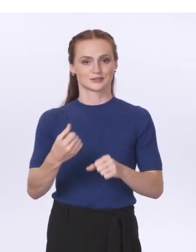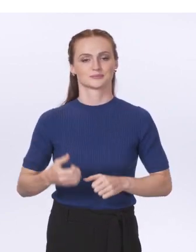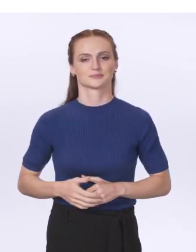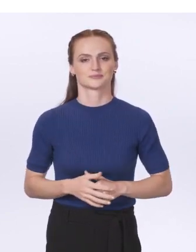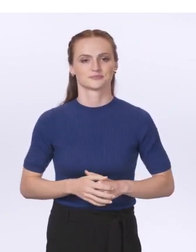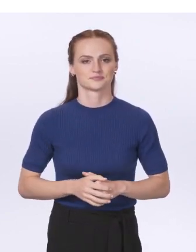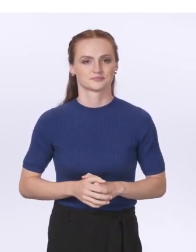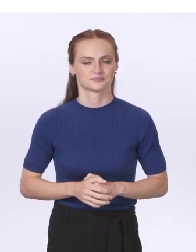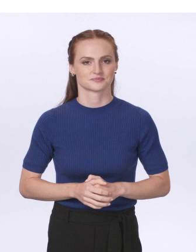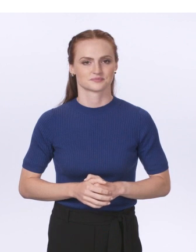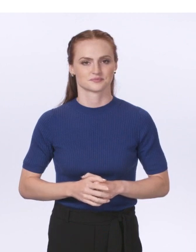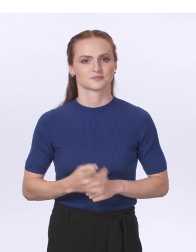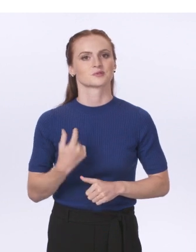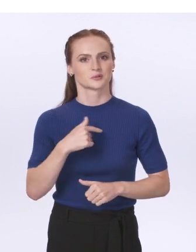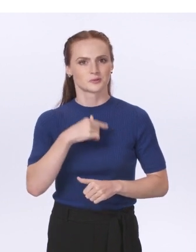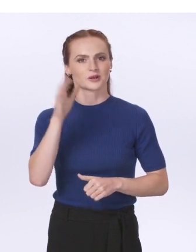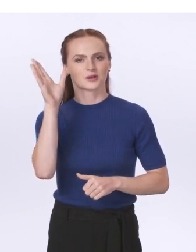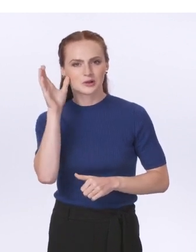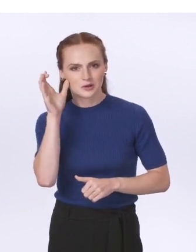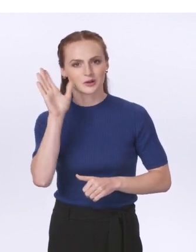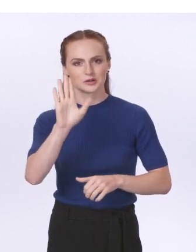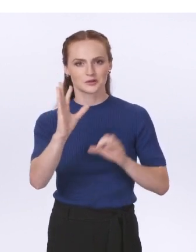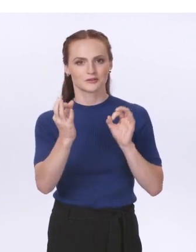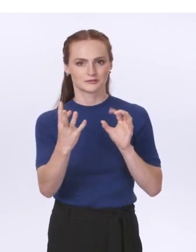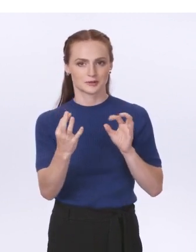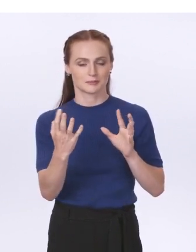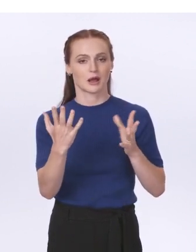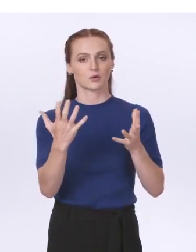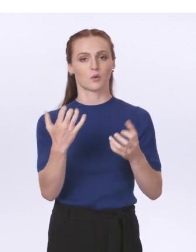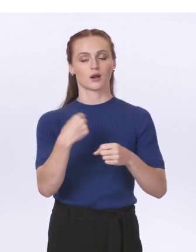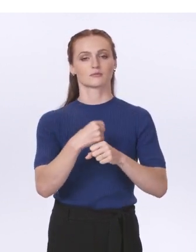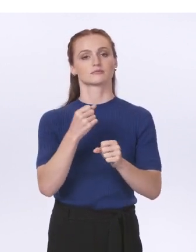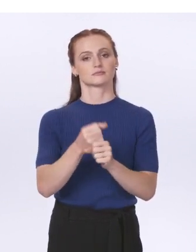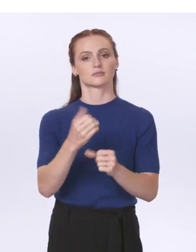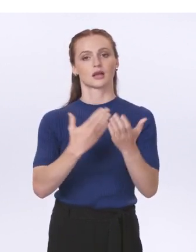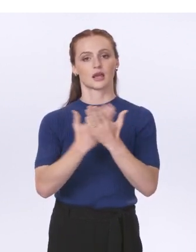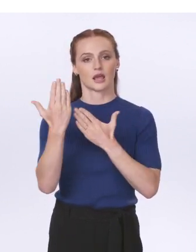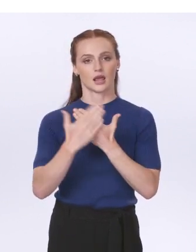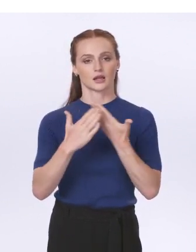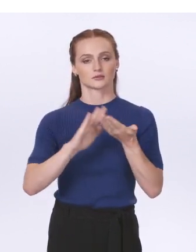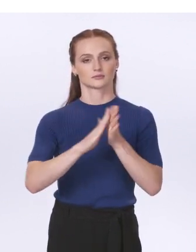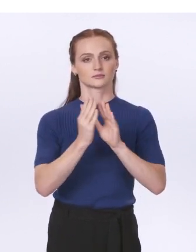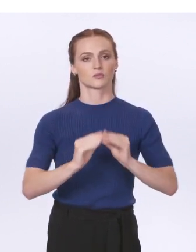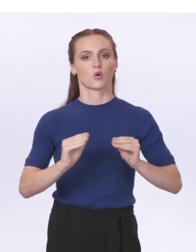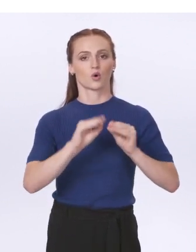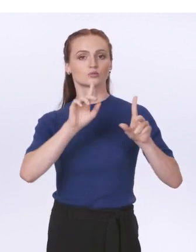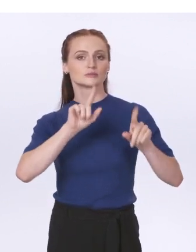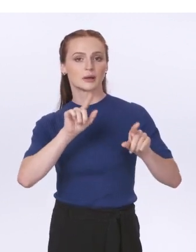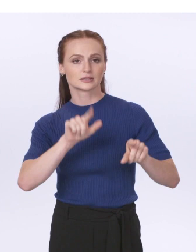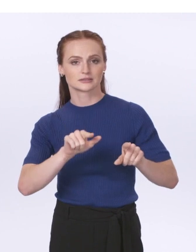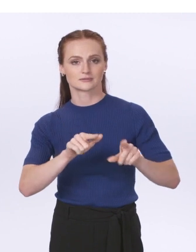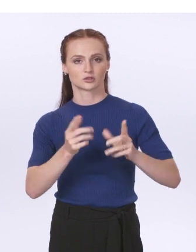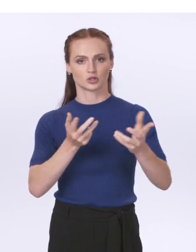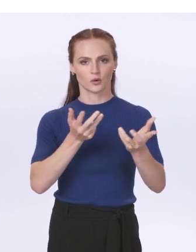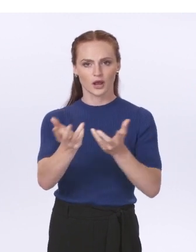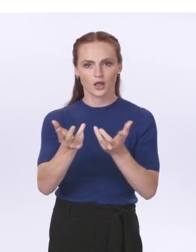We heard your feedback and wanted to make Hands more responsive so interactions would feel more natural to users.